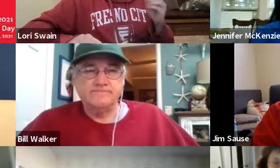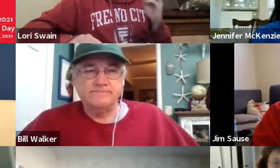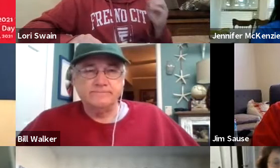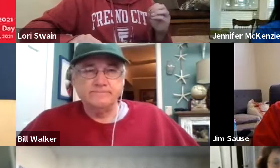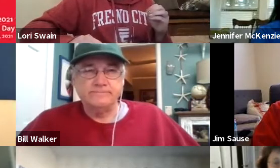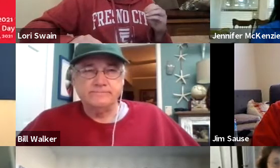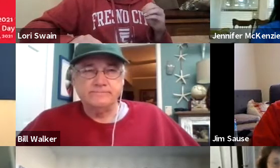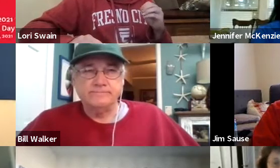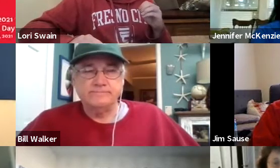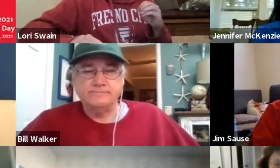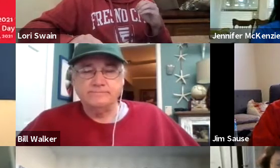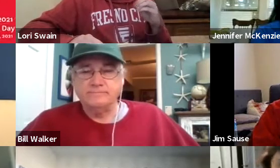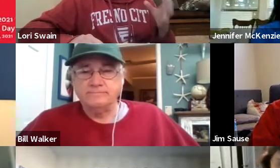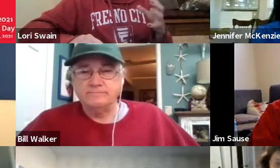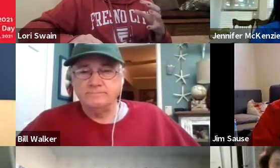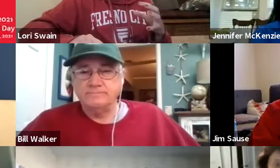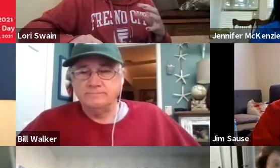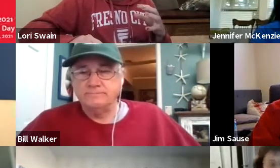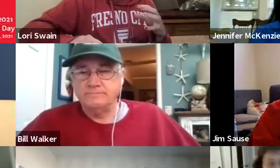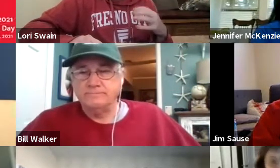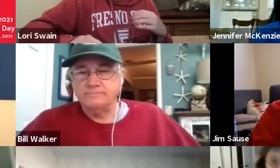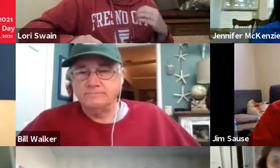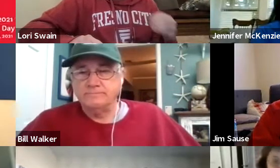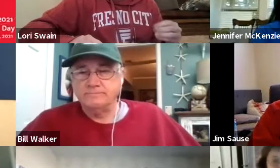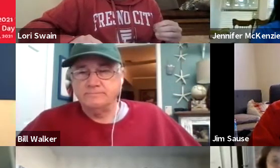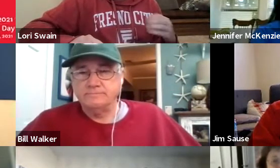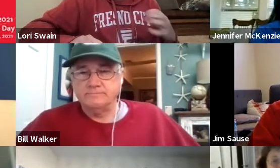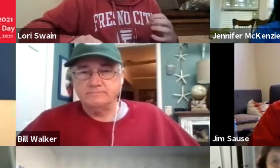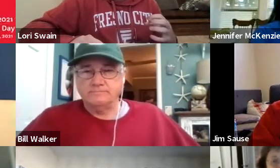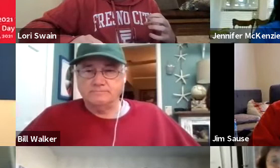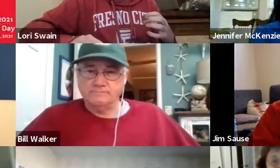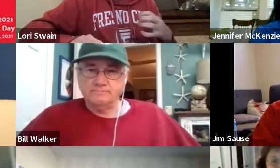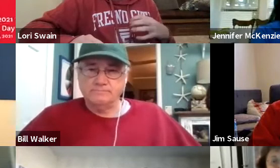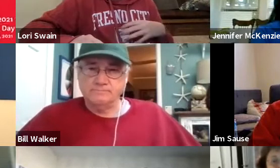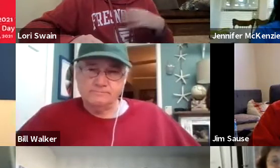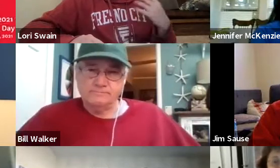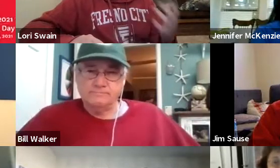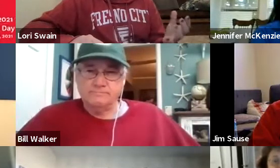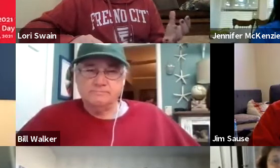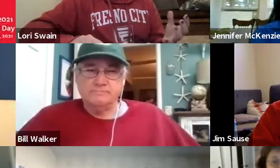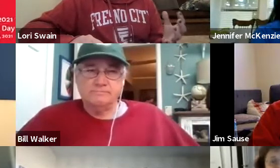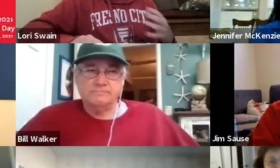of like a cohort, case management approach to some of our students that could really use the most support, like Julie was saying,